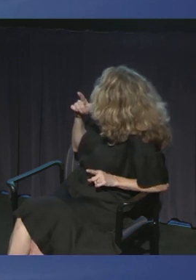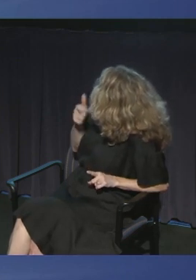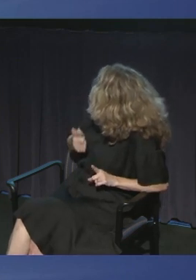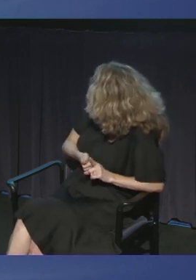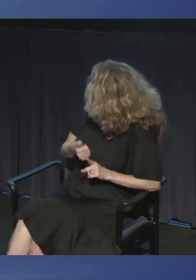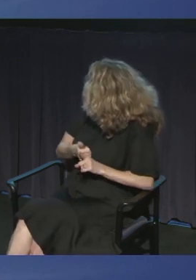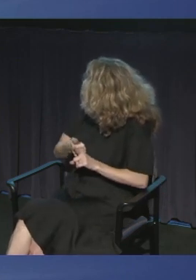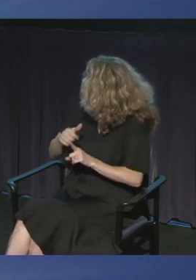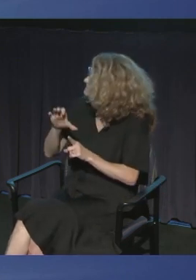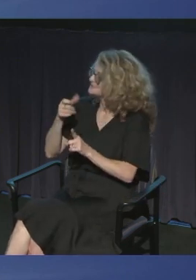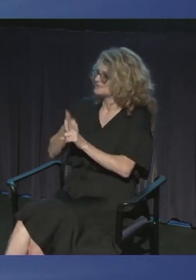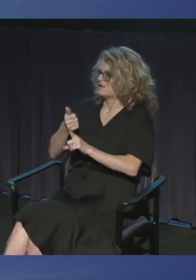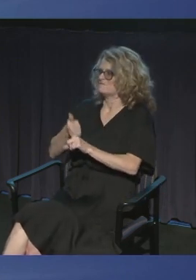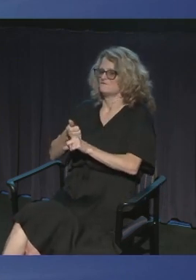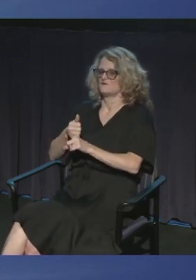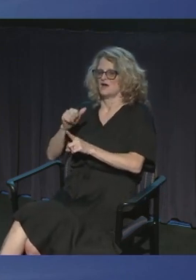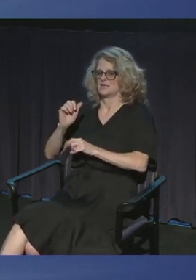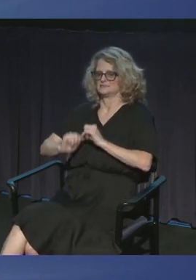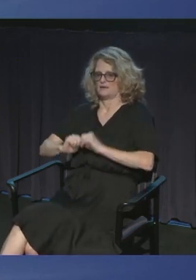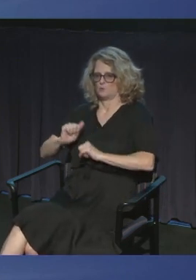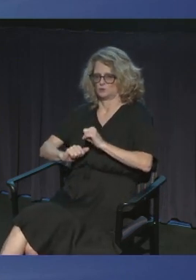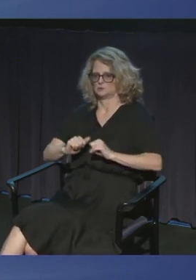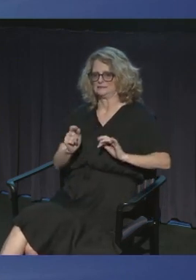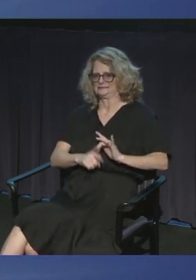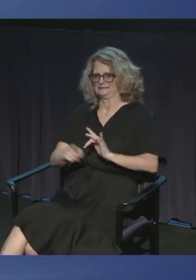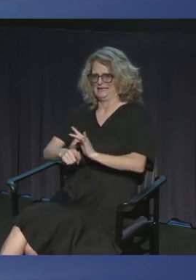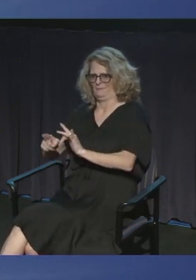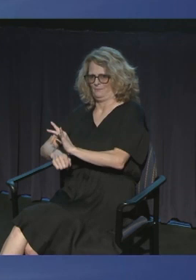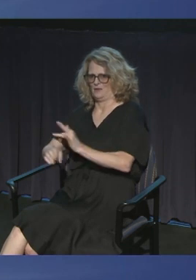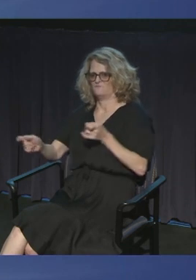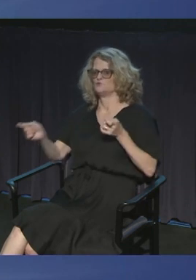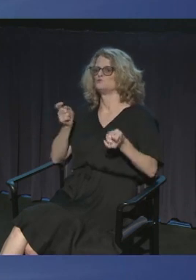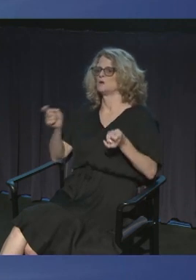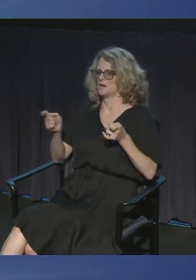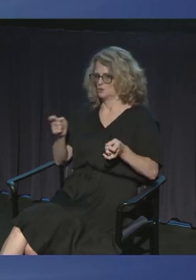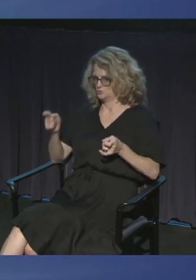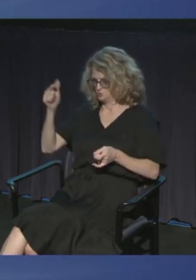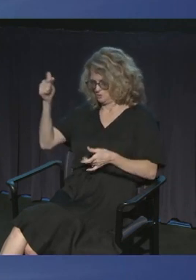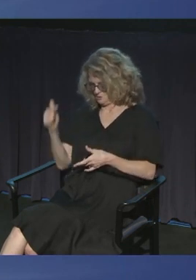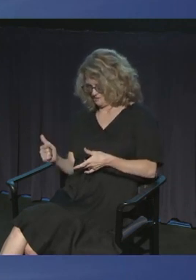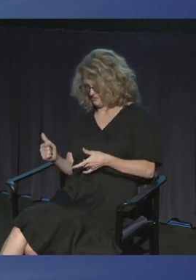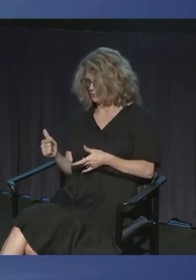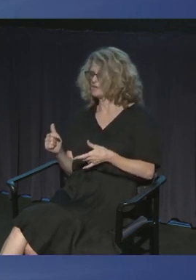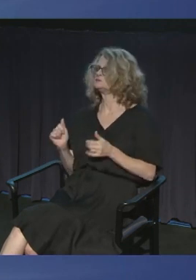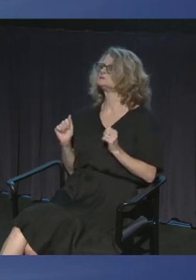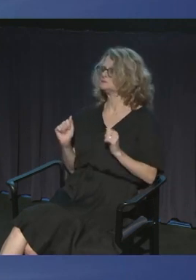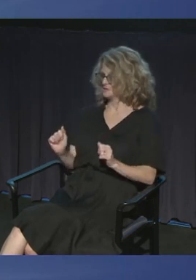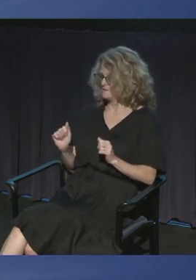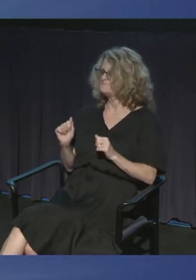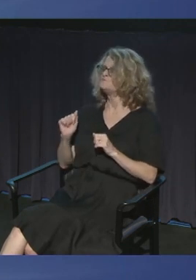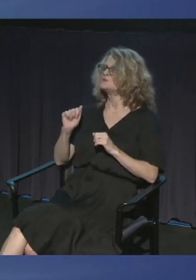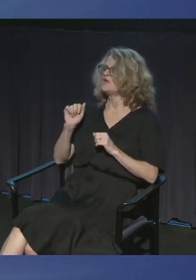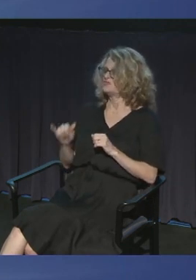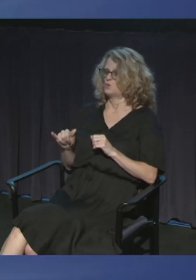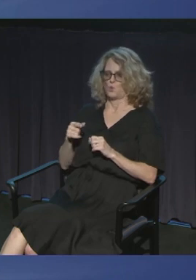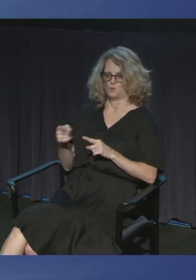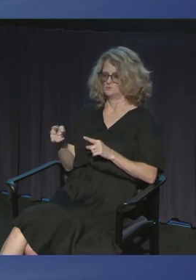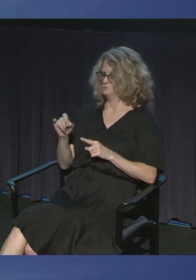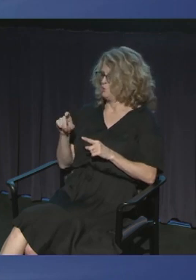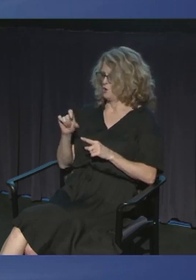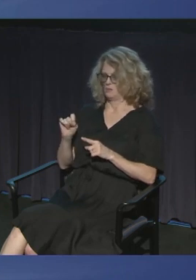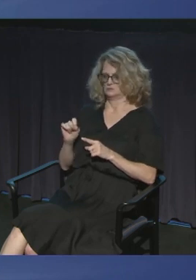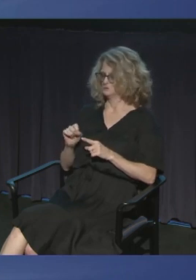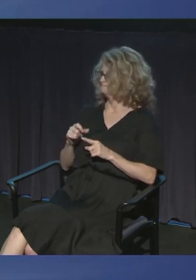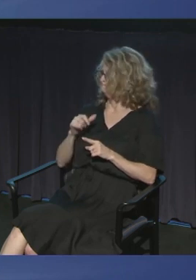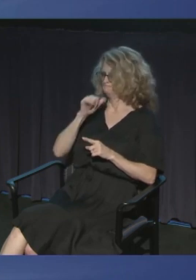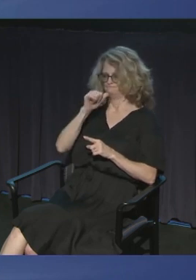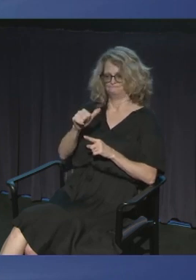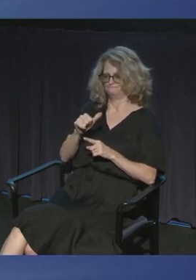IN ITSELF A TETRAMERIZED STING,